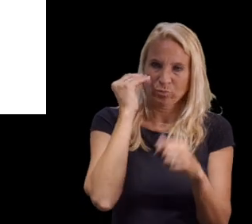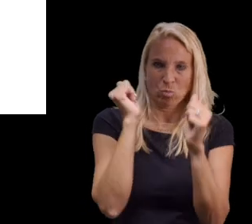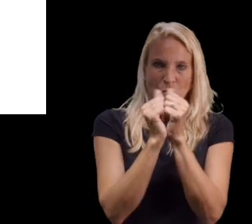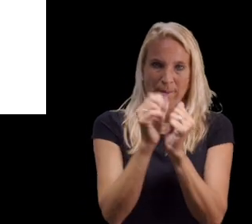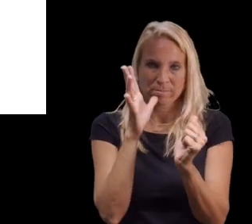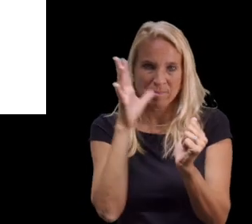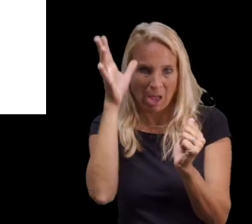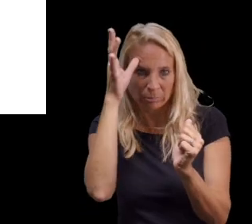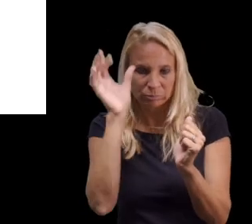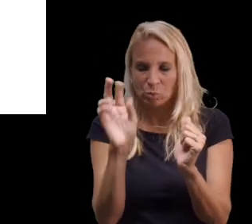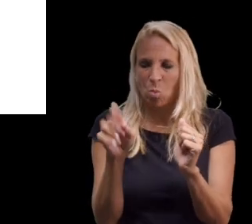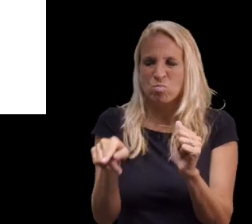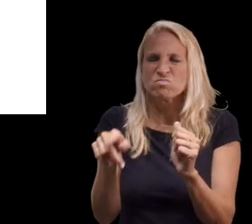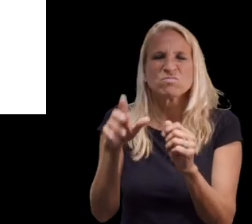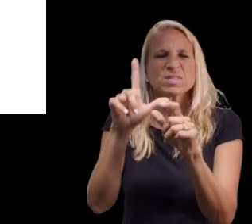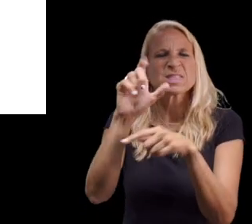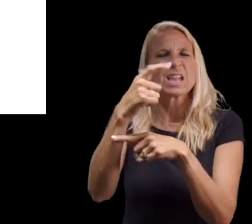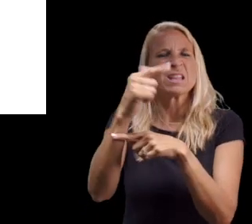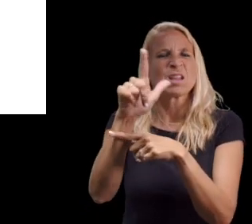with a legal guardian or on their own.